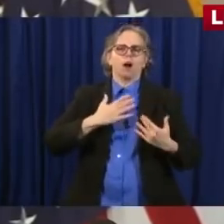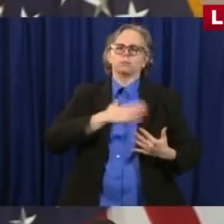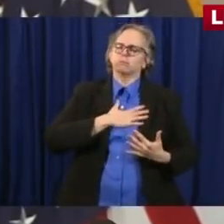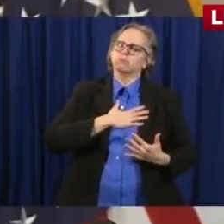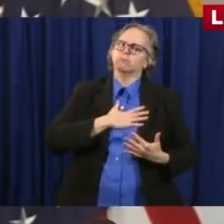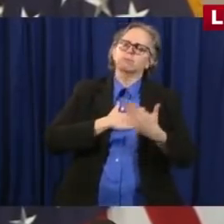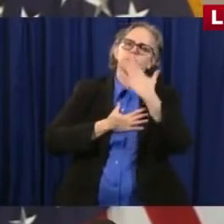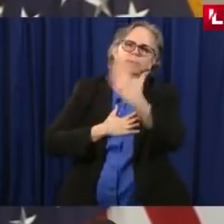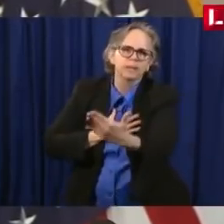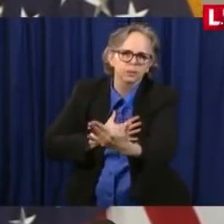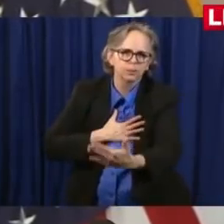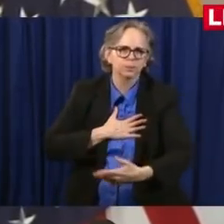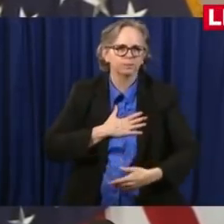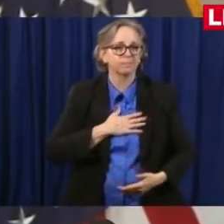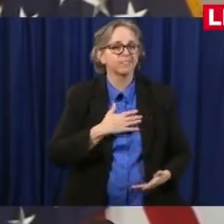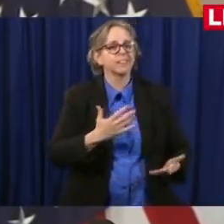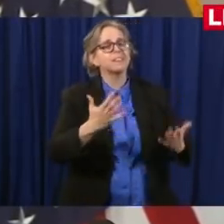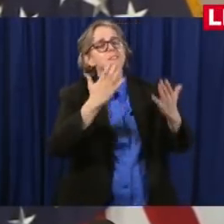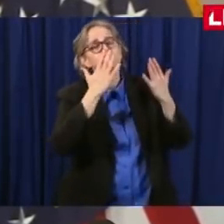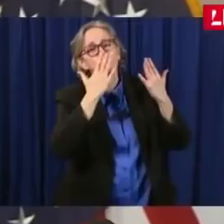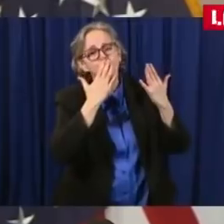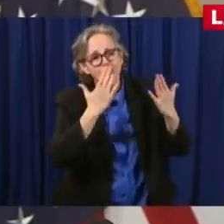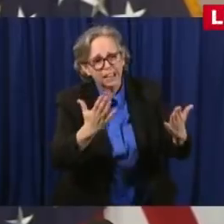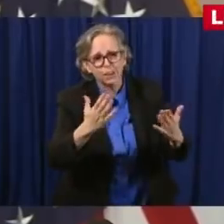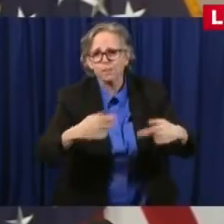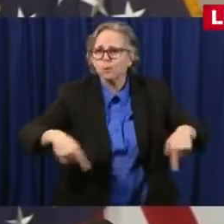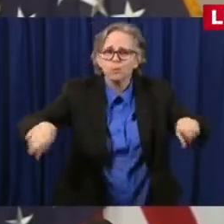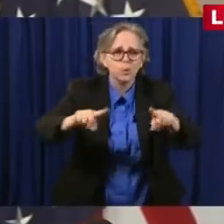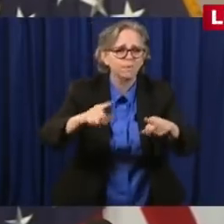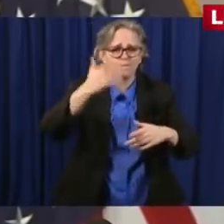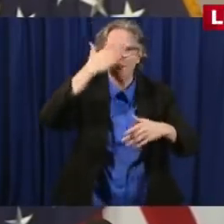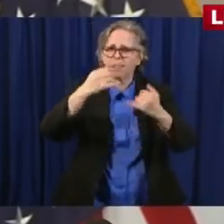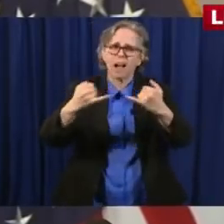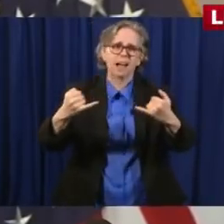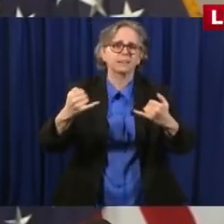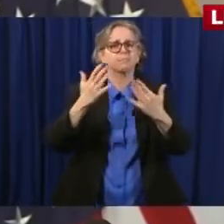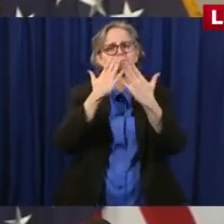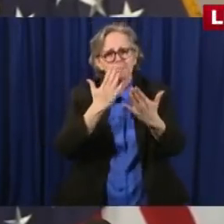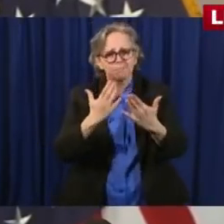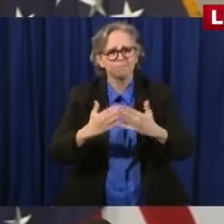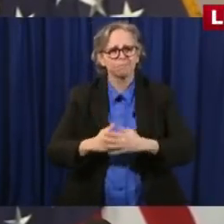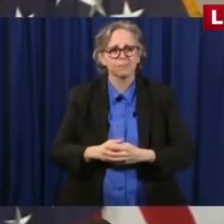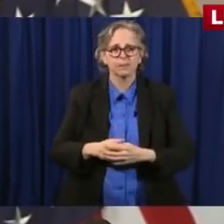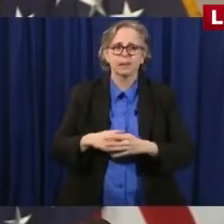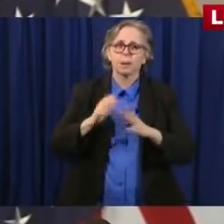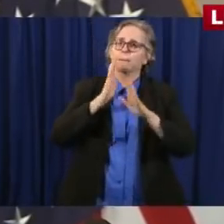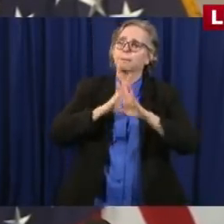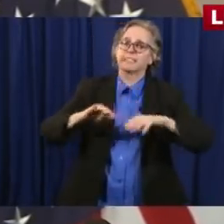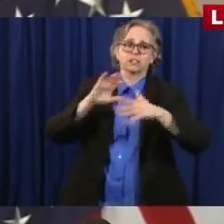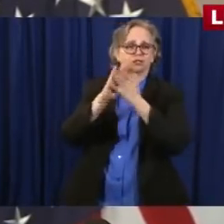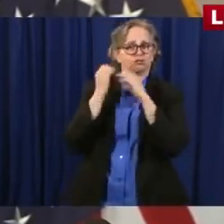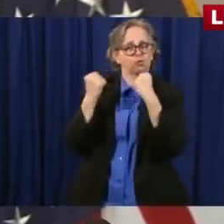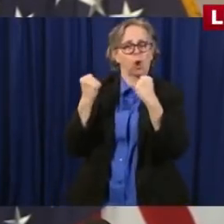THANK YOU FOR EVERYTHING YOU DO. FROM THE BOTTOM OF OUR HEARTS, THANK YOU.